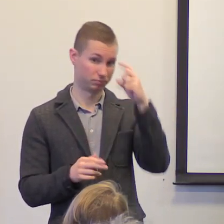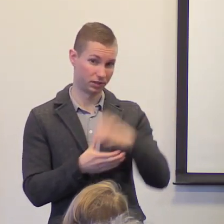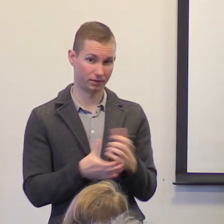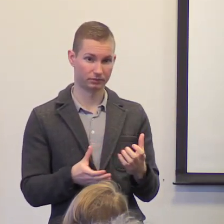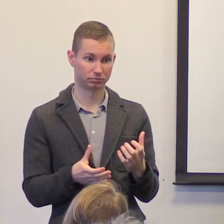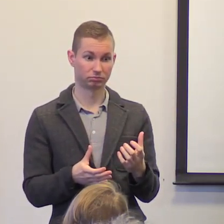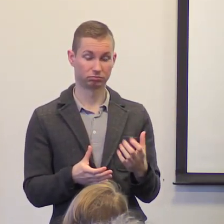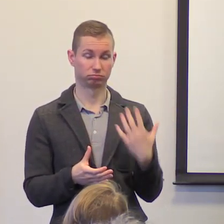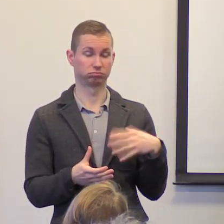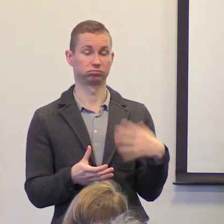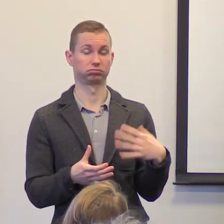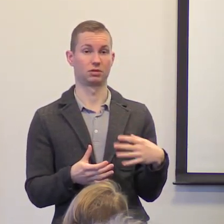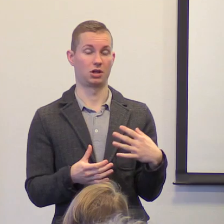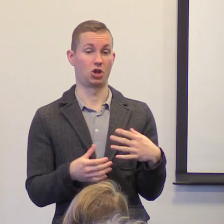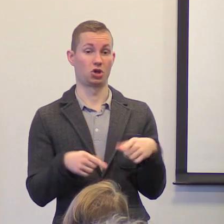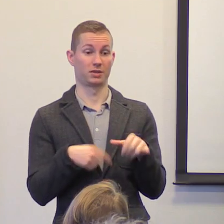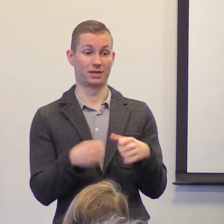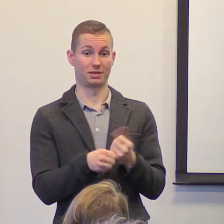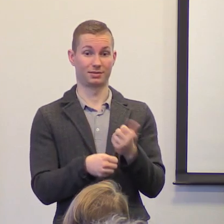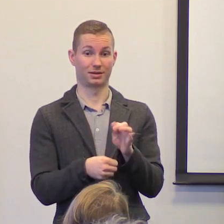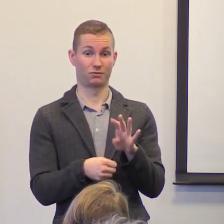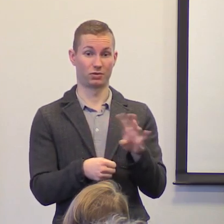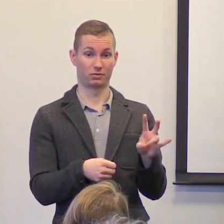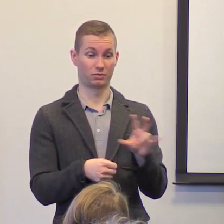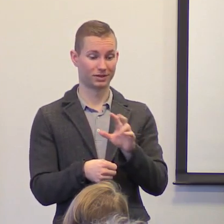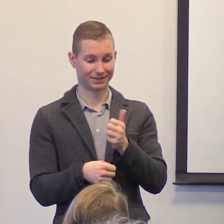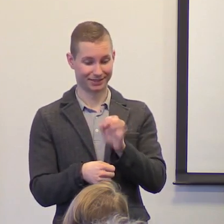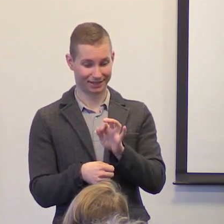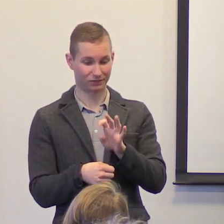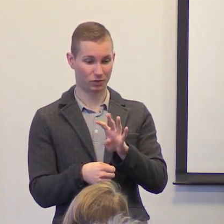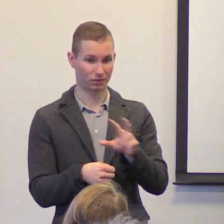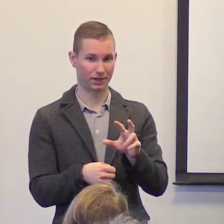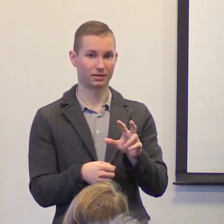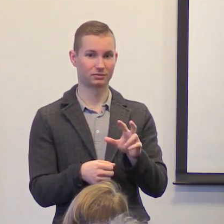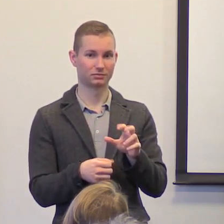And remarkably enough, in 1943, the Supreme Court upheld their claim and said they have